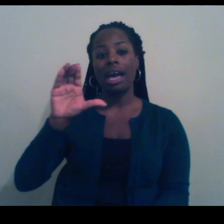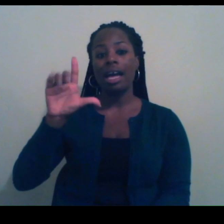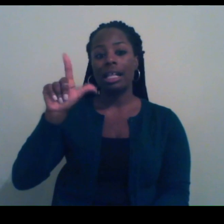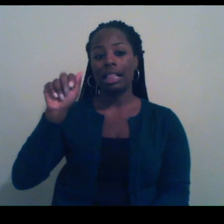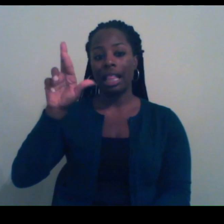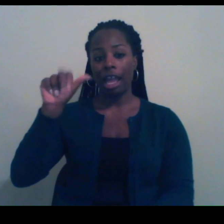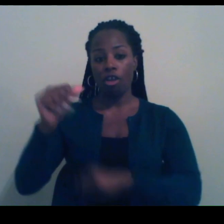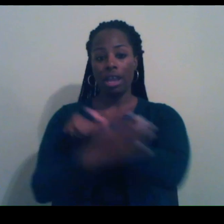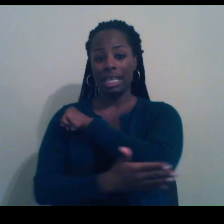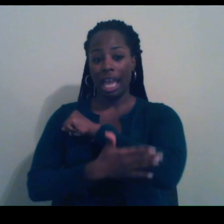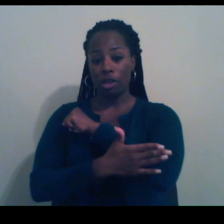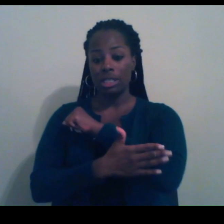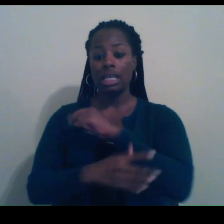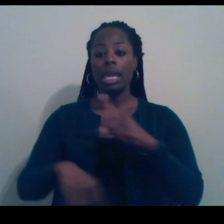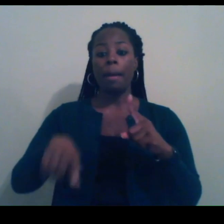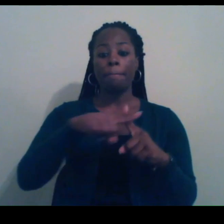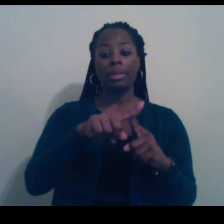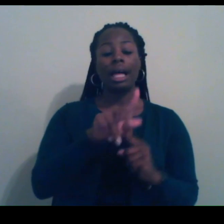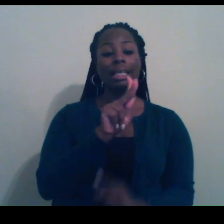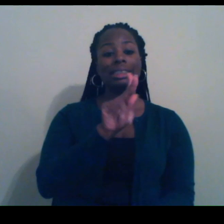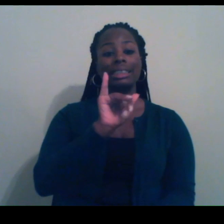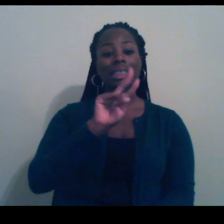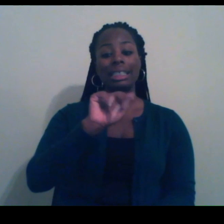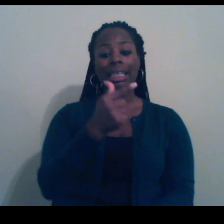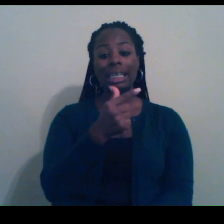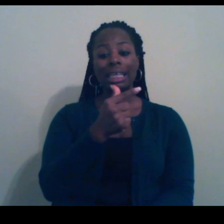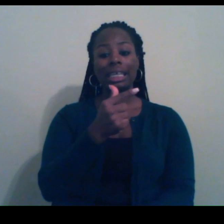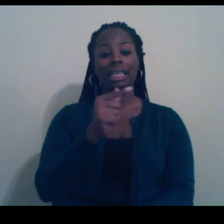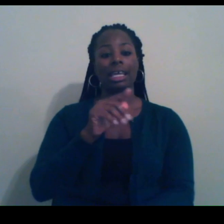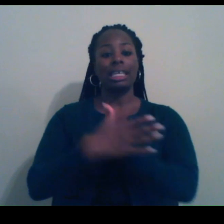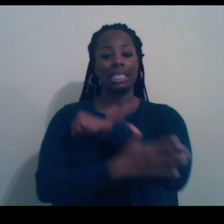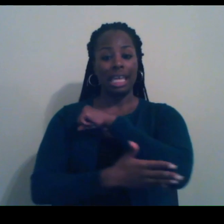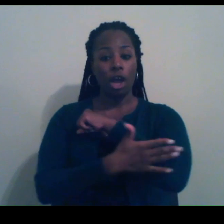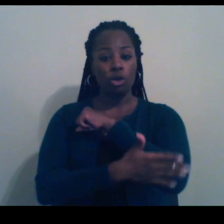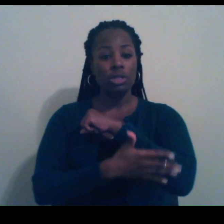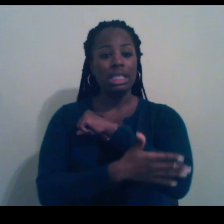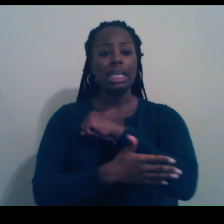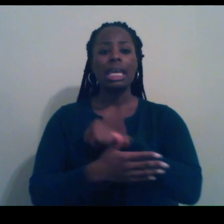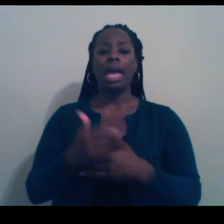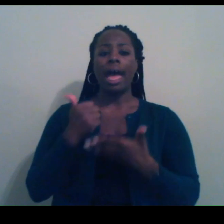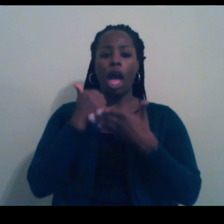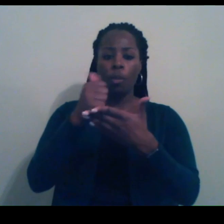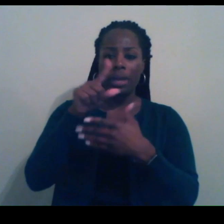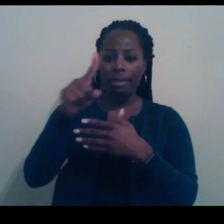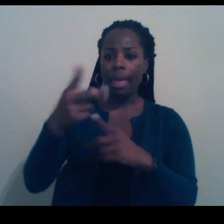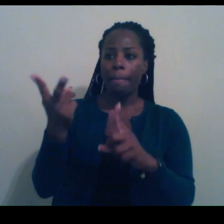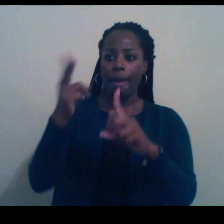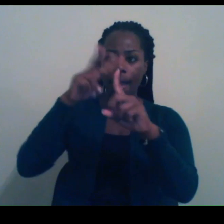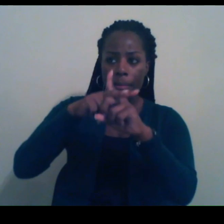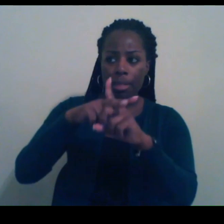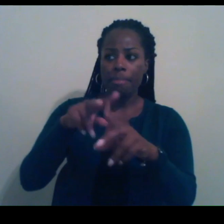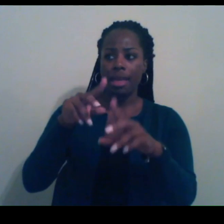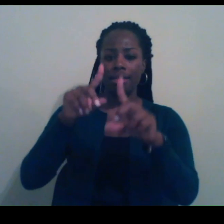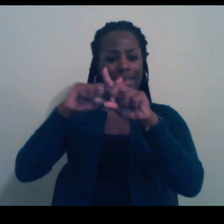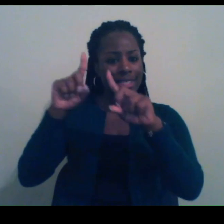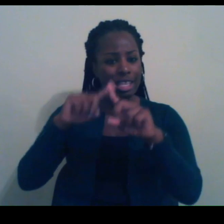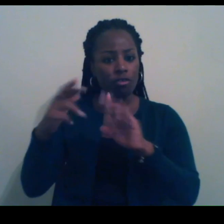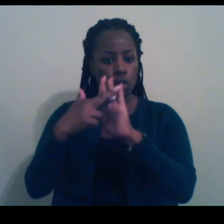assist them in thinking through some of the best practices from our pandemic action plan as well as learnings from Singapore and Hong Kong around the most